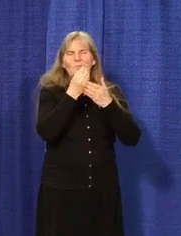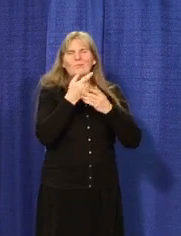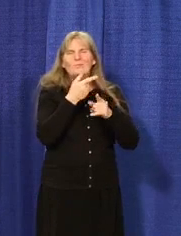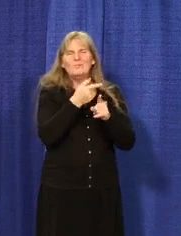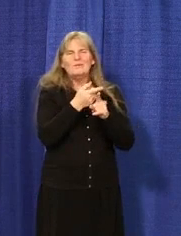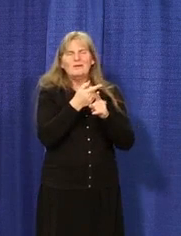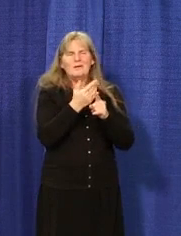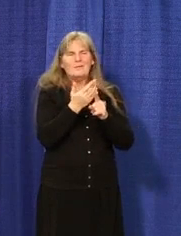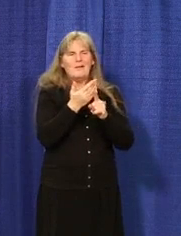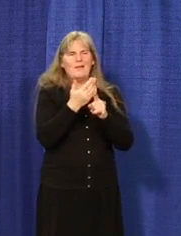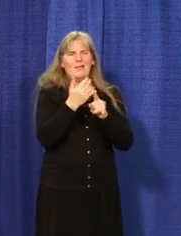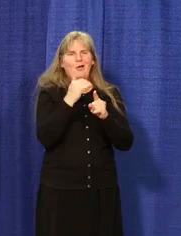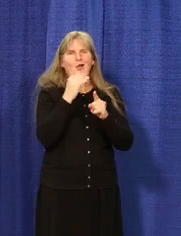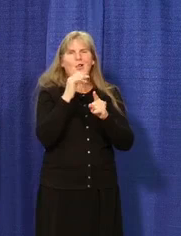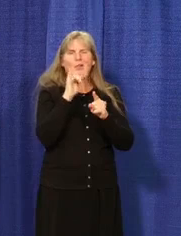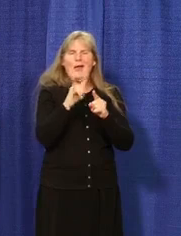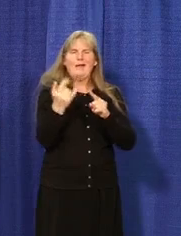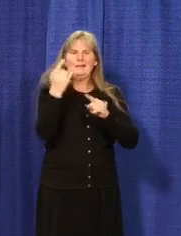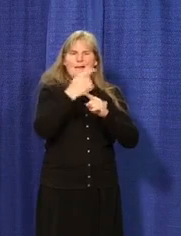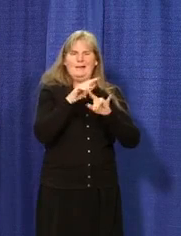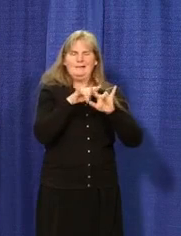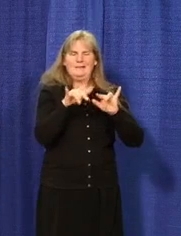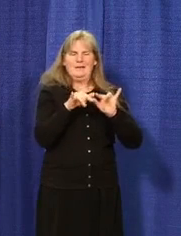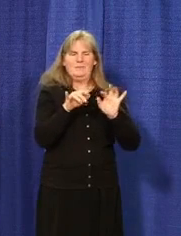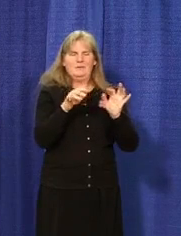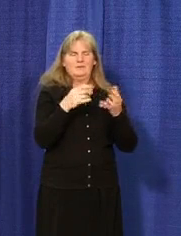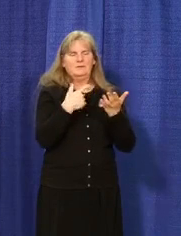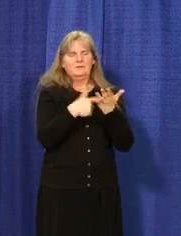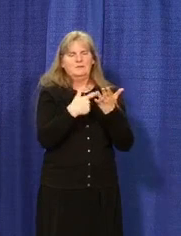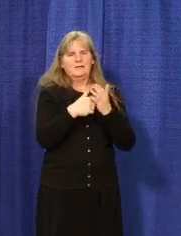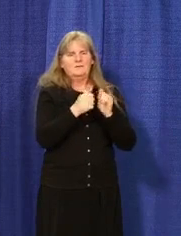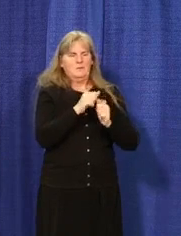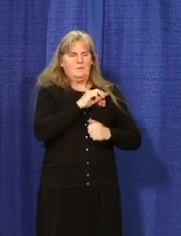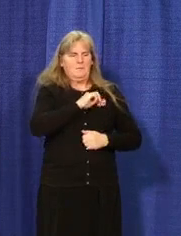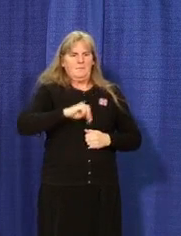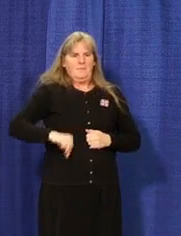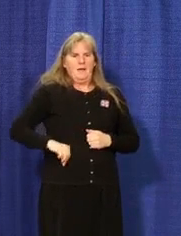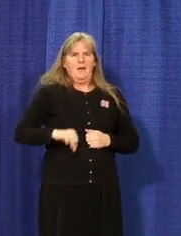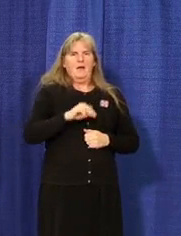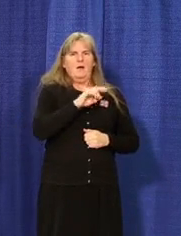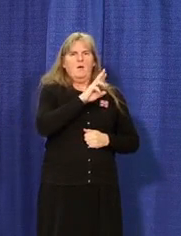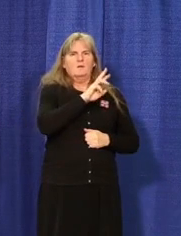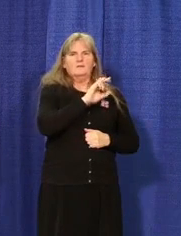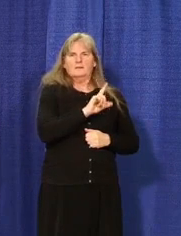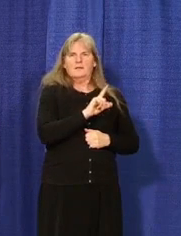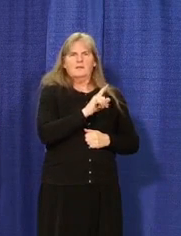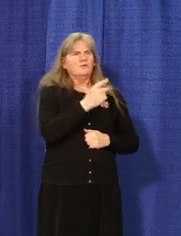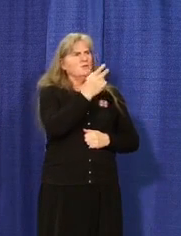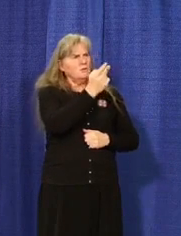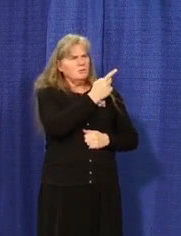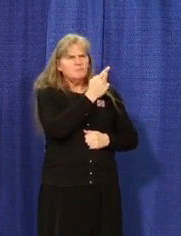earlier that day with Mayor Irvin, so they are already in communication as governments